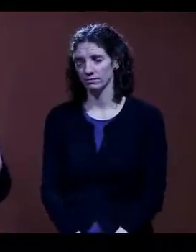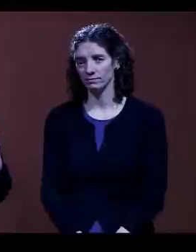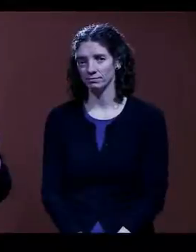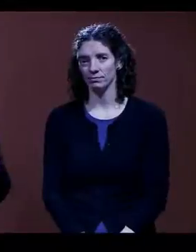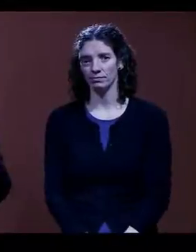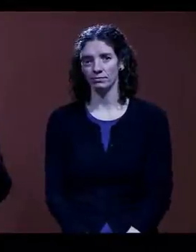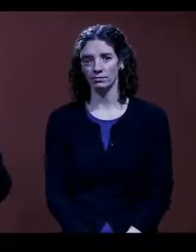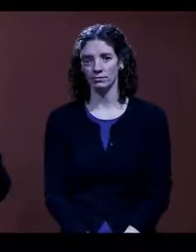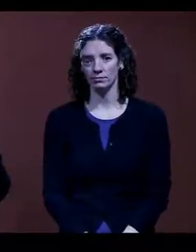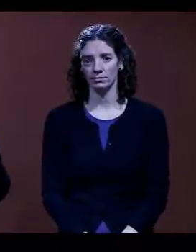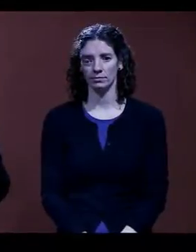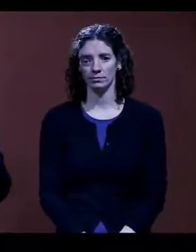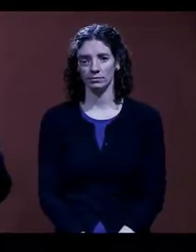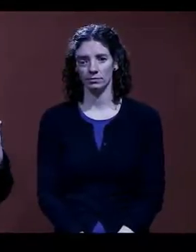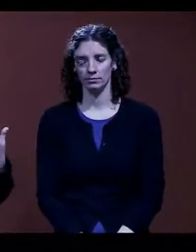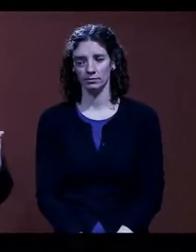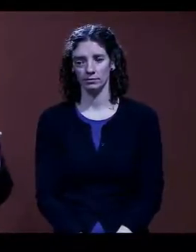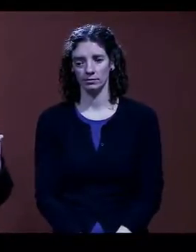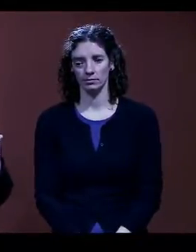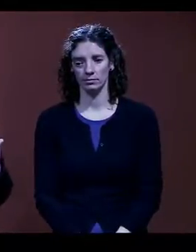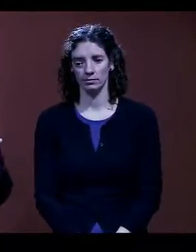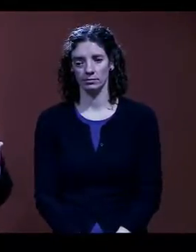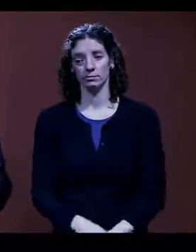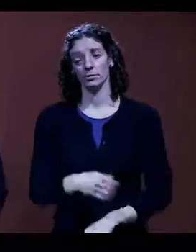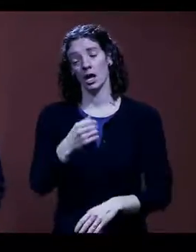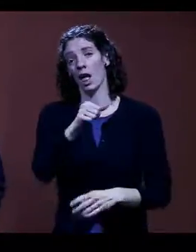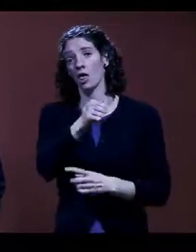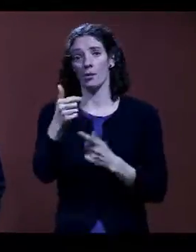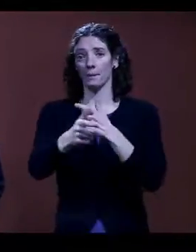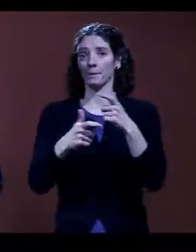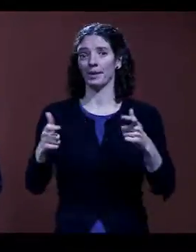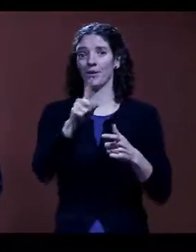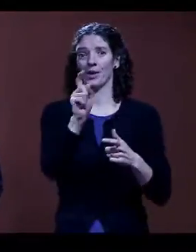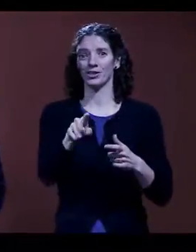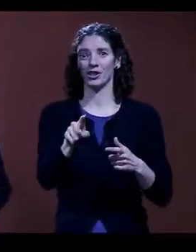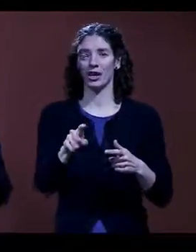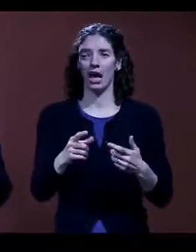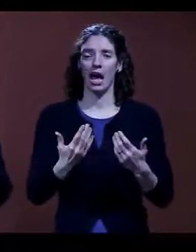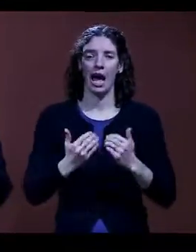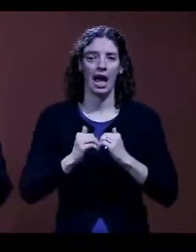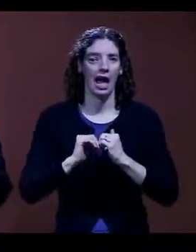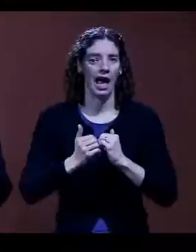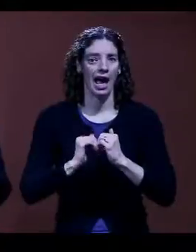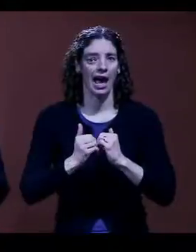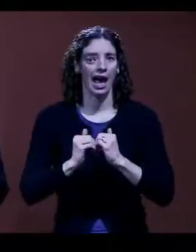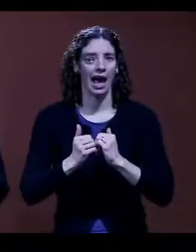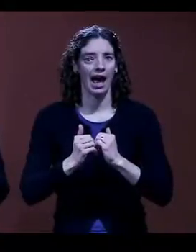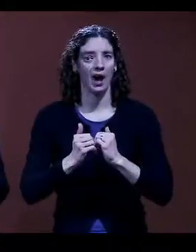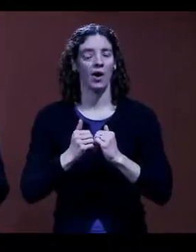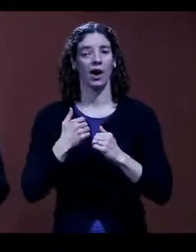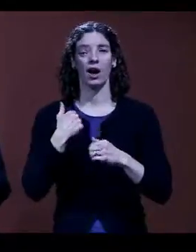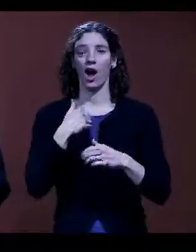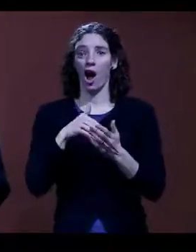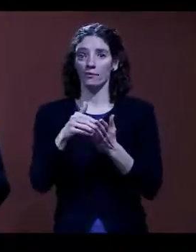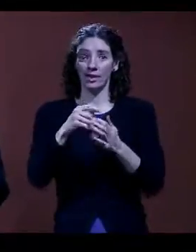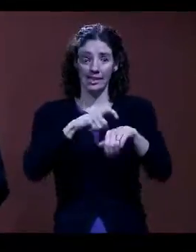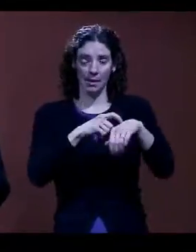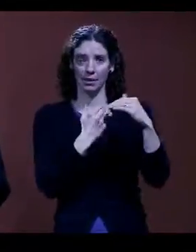The big question is how we do all this given the limitations of time, and money,